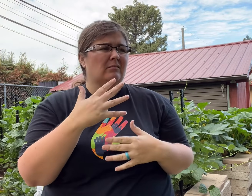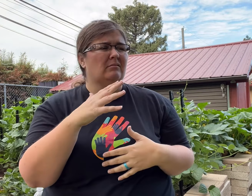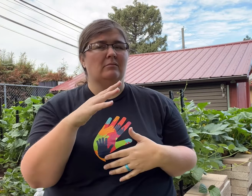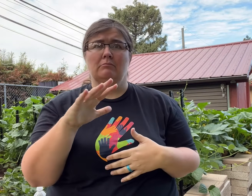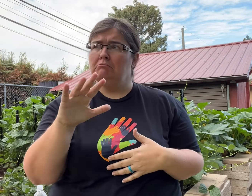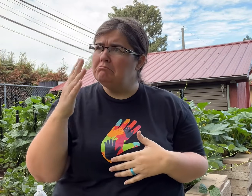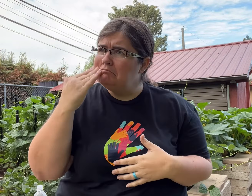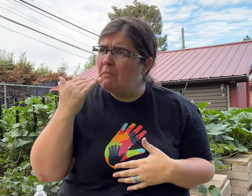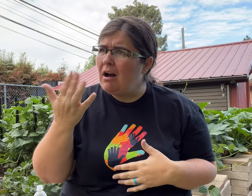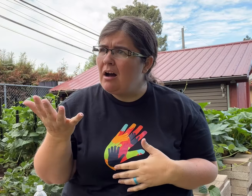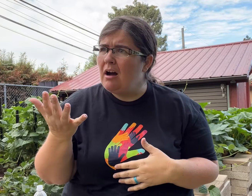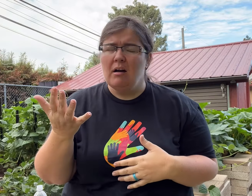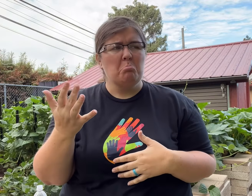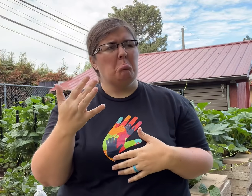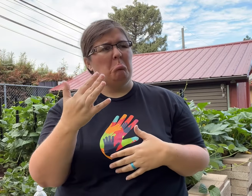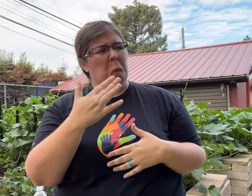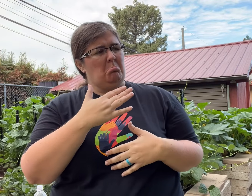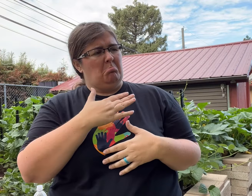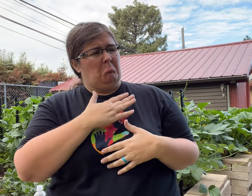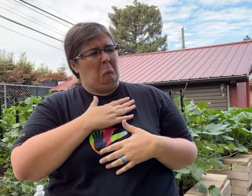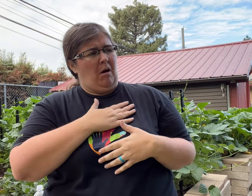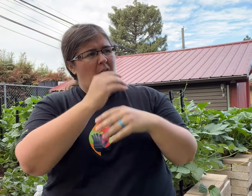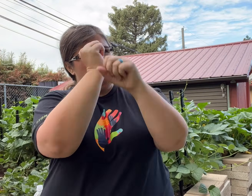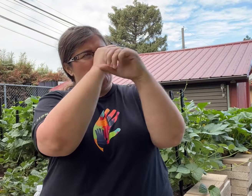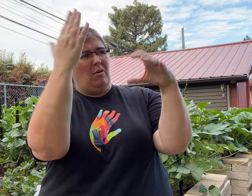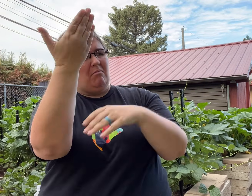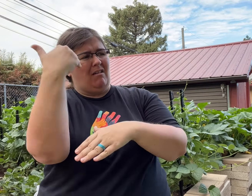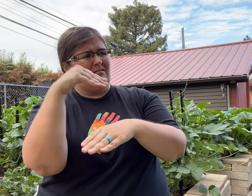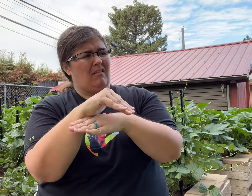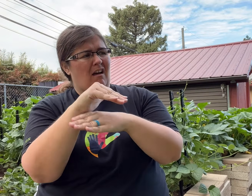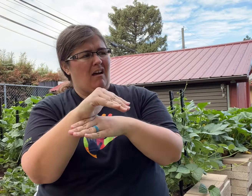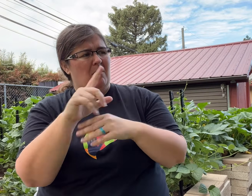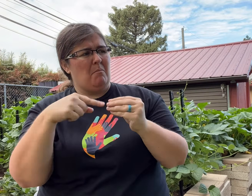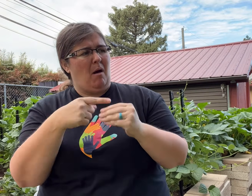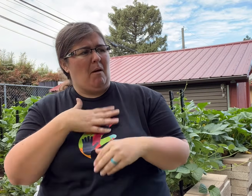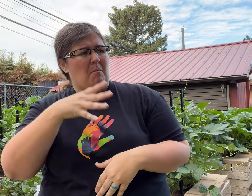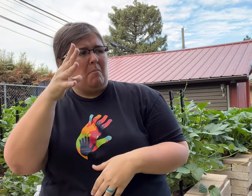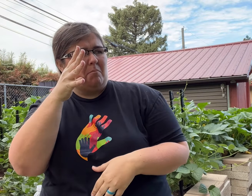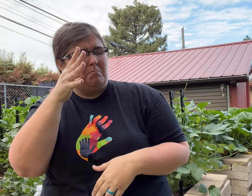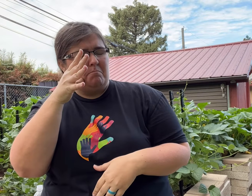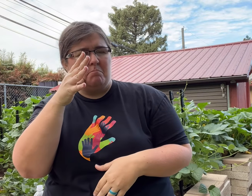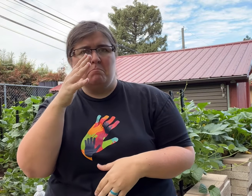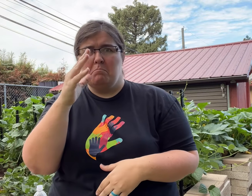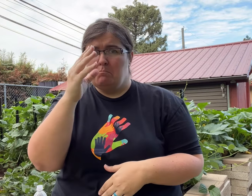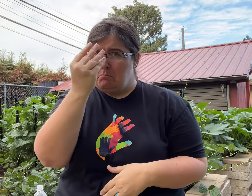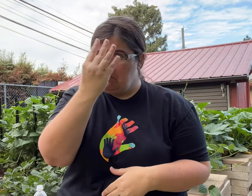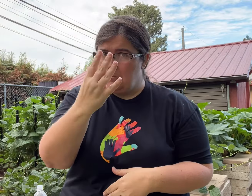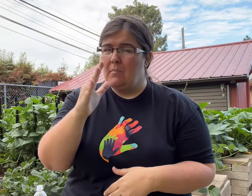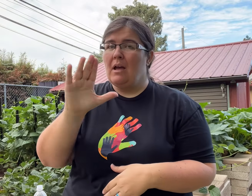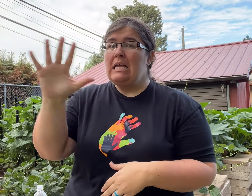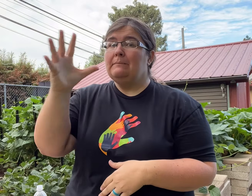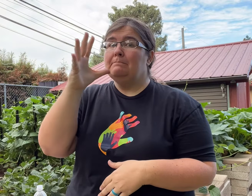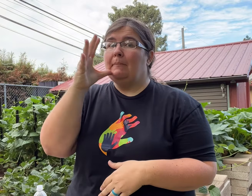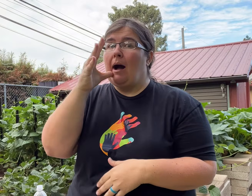"I'm really sad." And I asked him why. "My dream last night I dreamt about my mom." Now understand